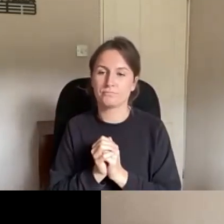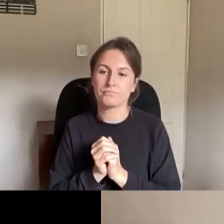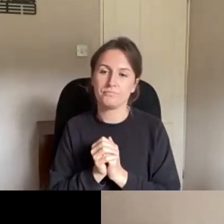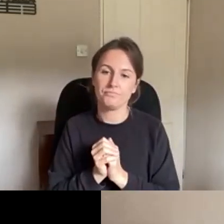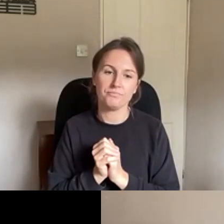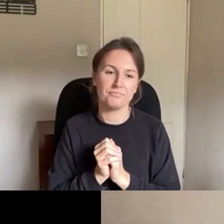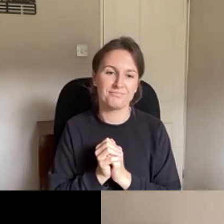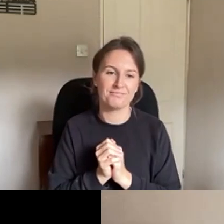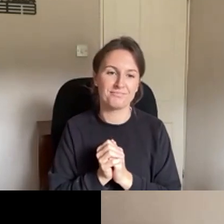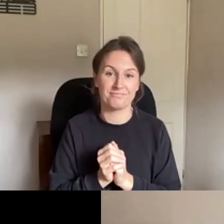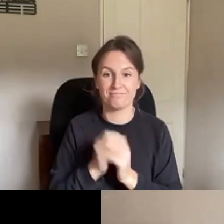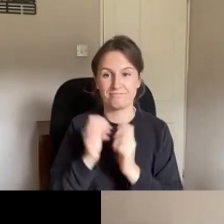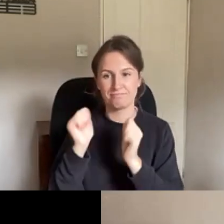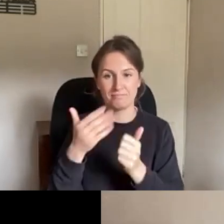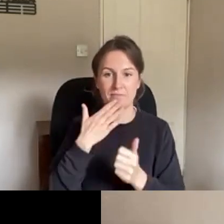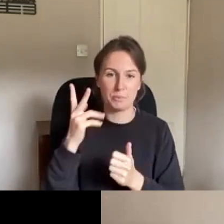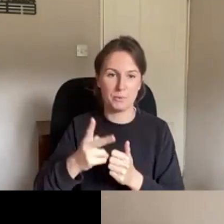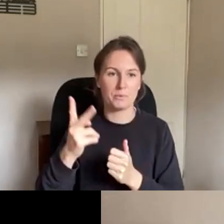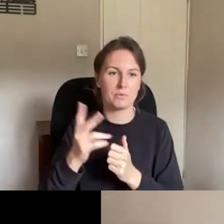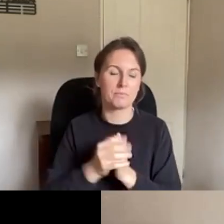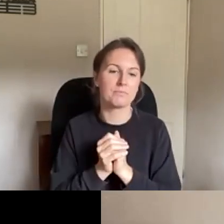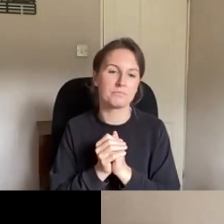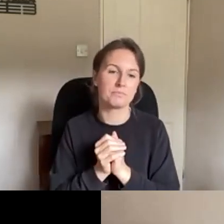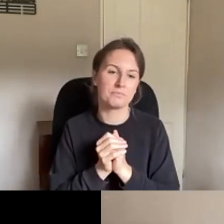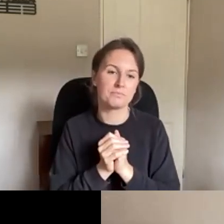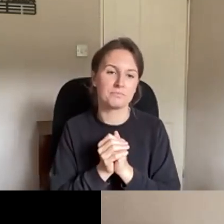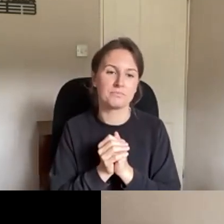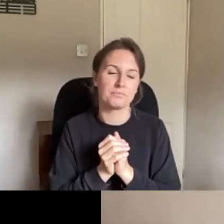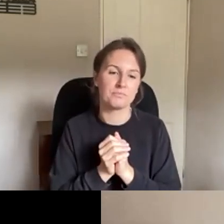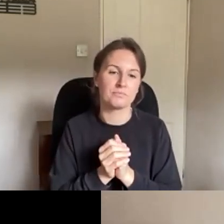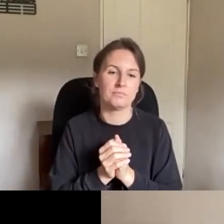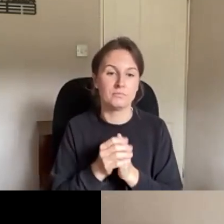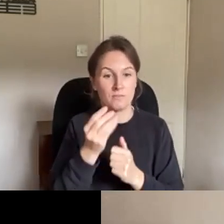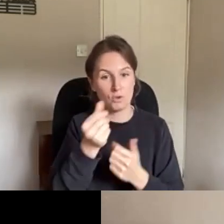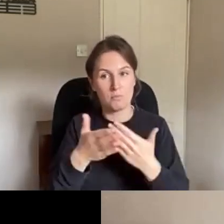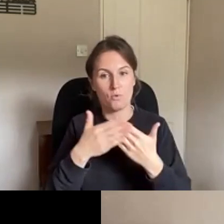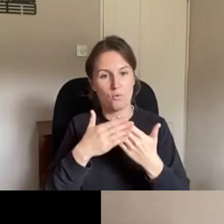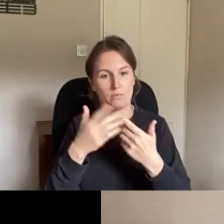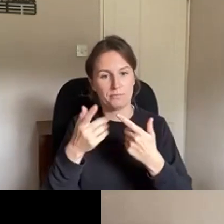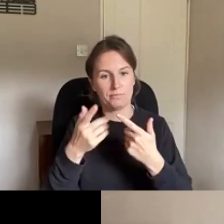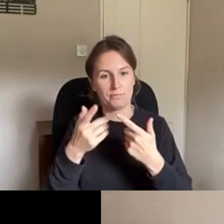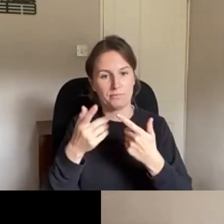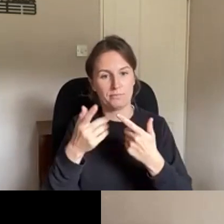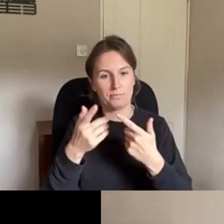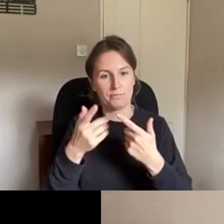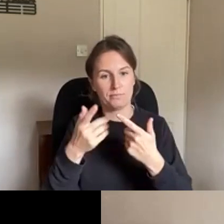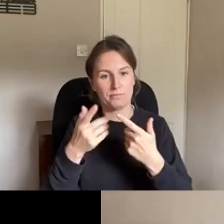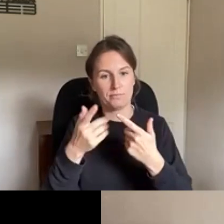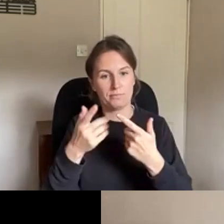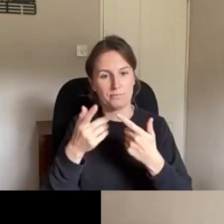Great, thanks both. Right, we've got a few more. Did [sound cut] -Sorry, go on.